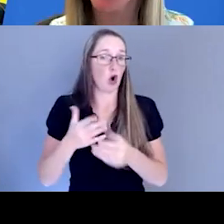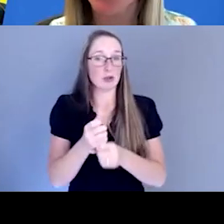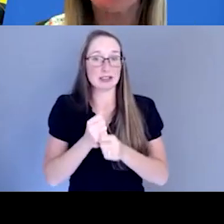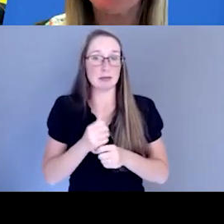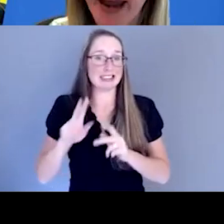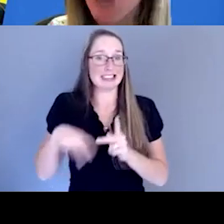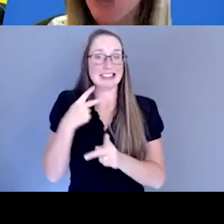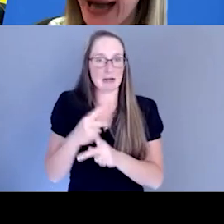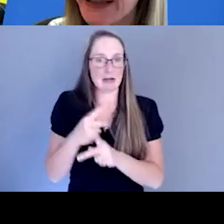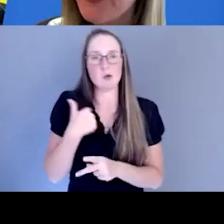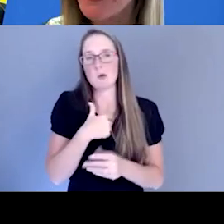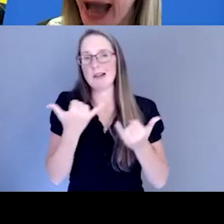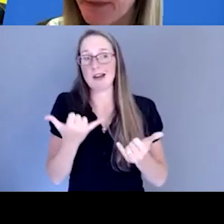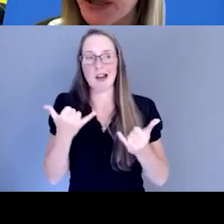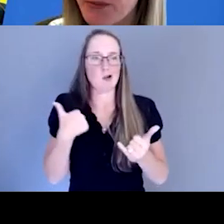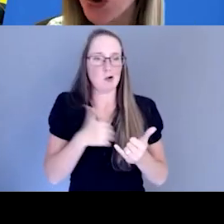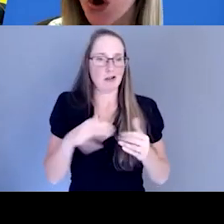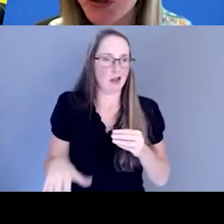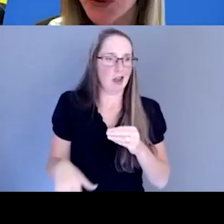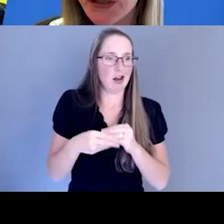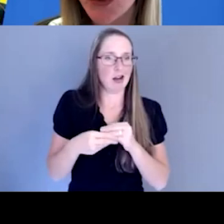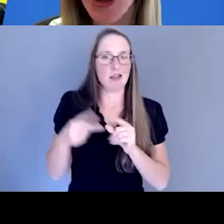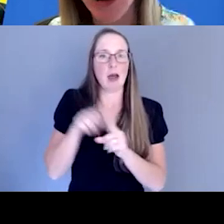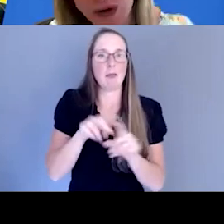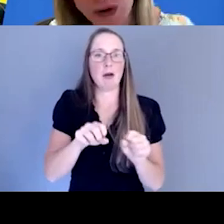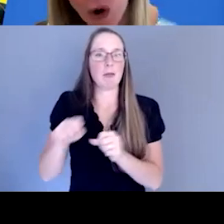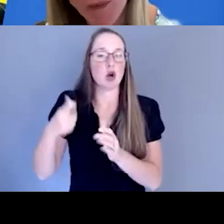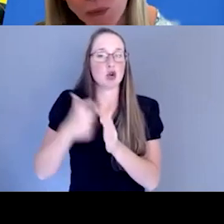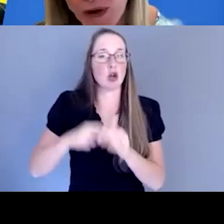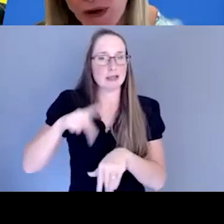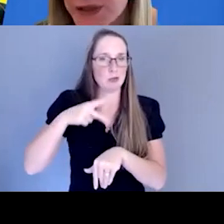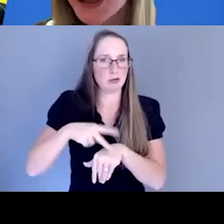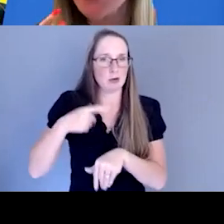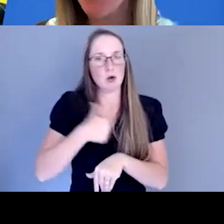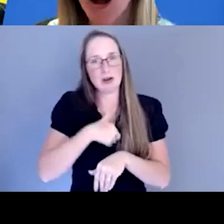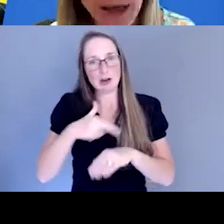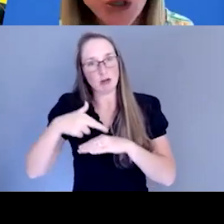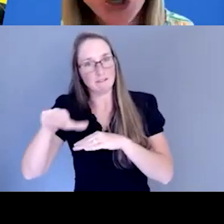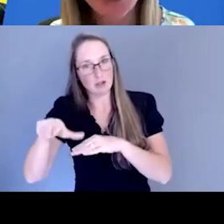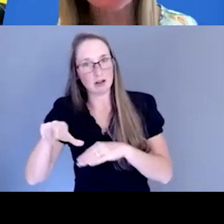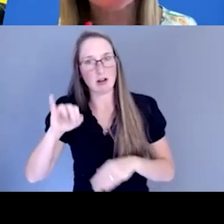we have now added the applicable cost principle. We've referenced IHEs,